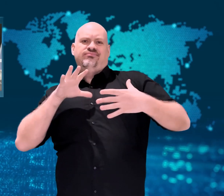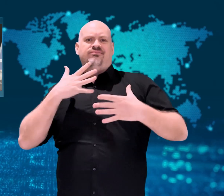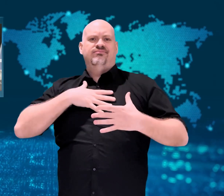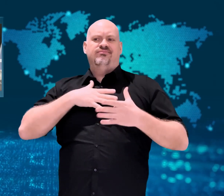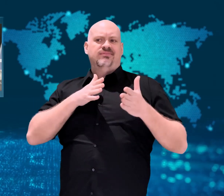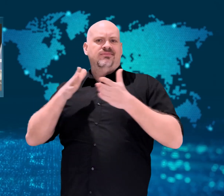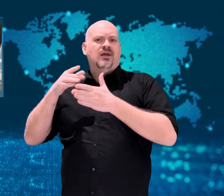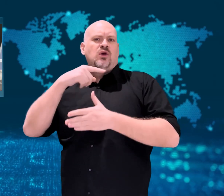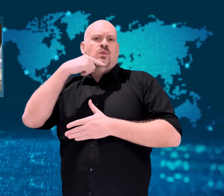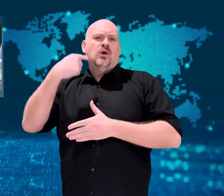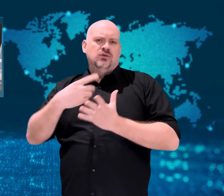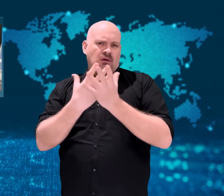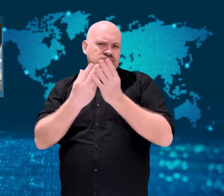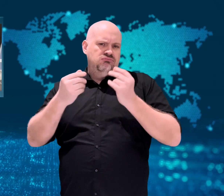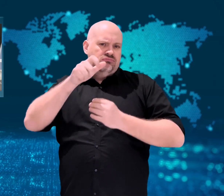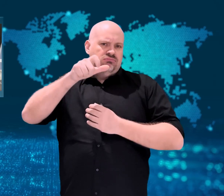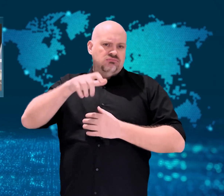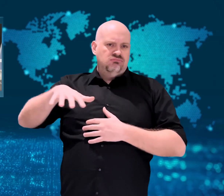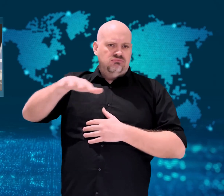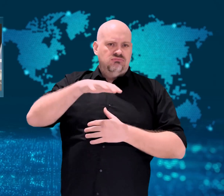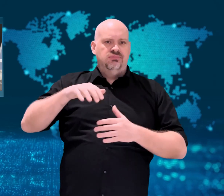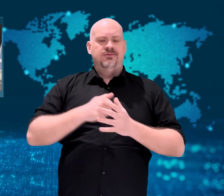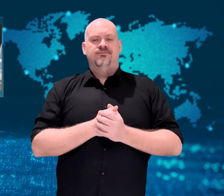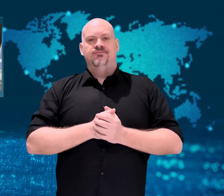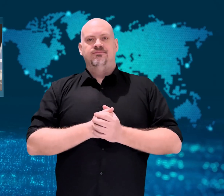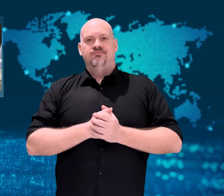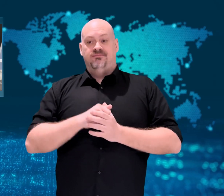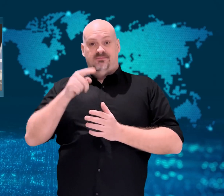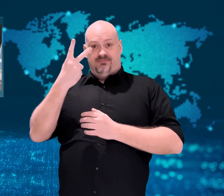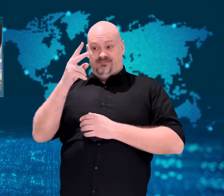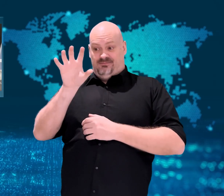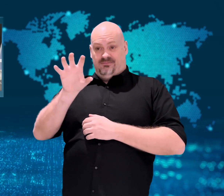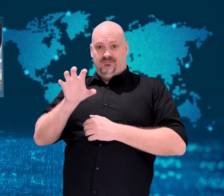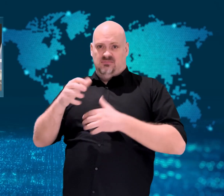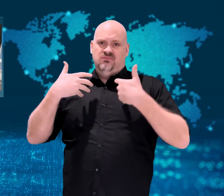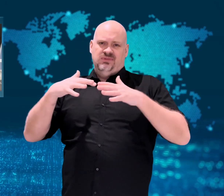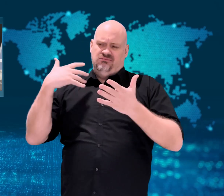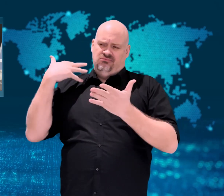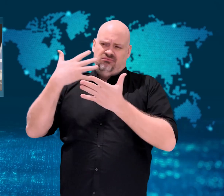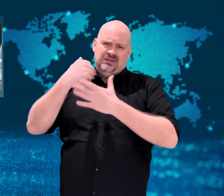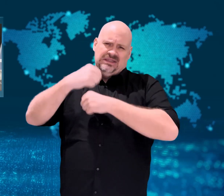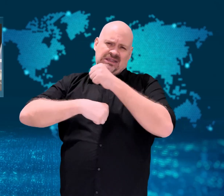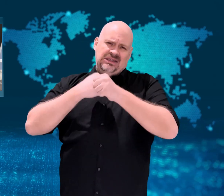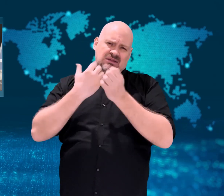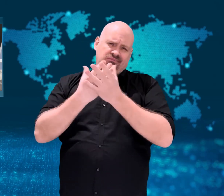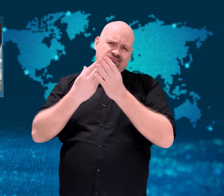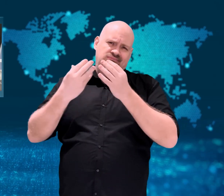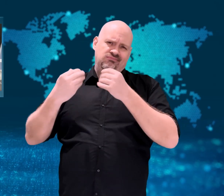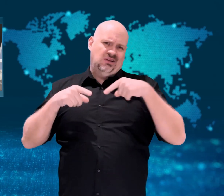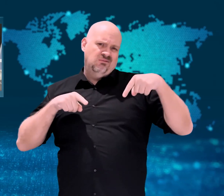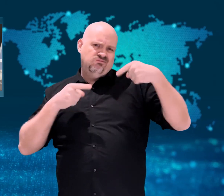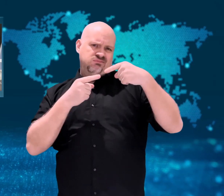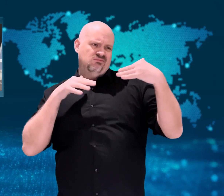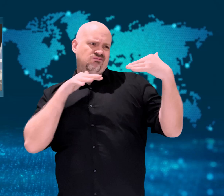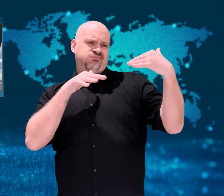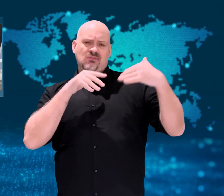They have been locked in armed conflict with Ukraine’s